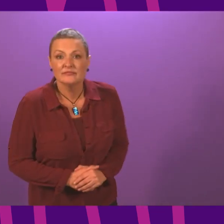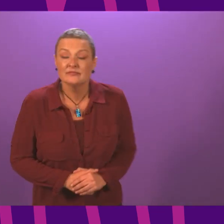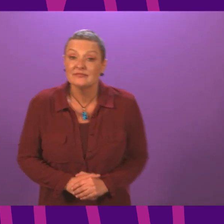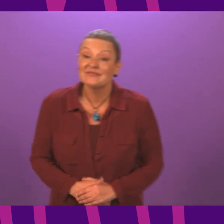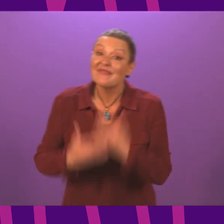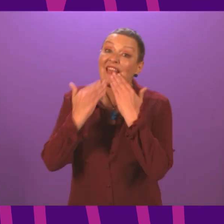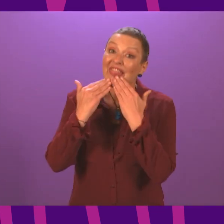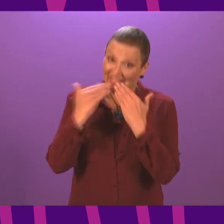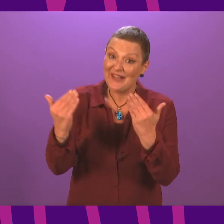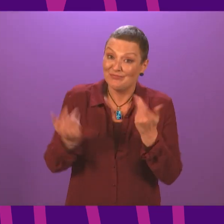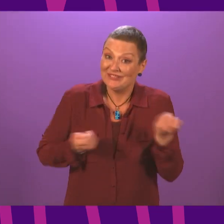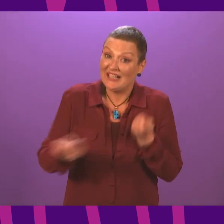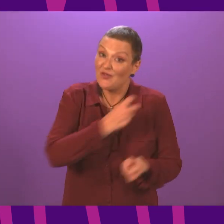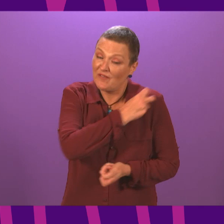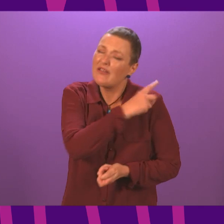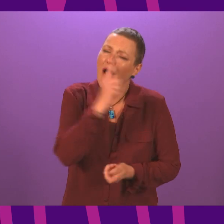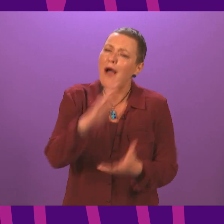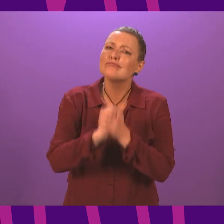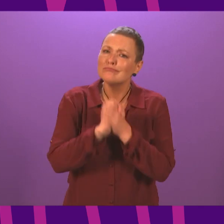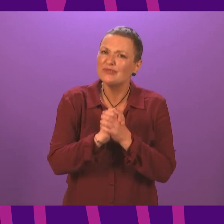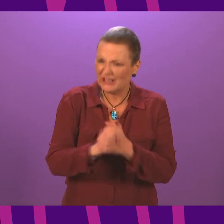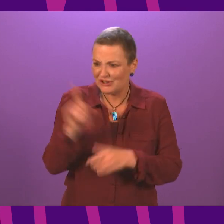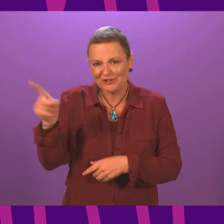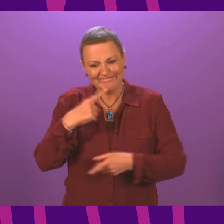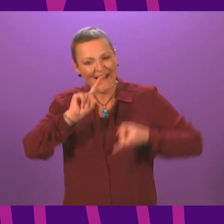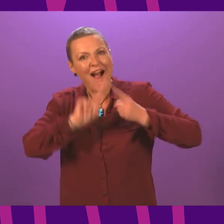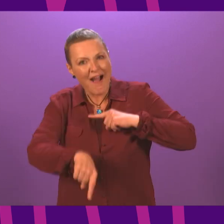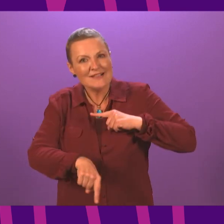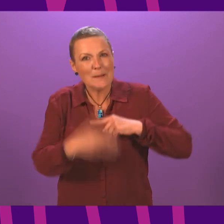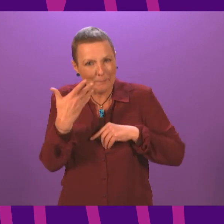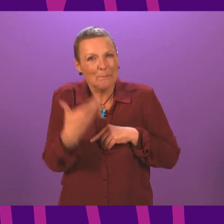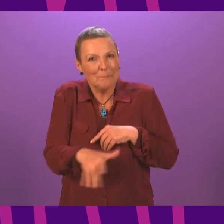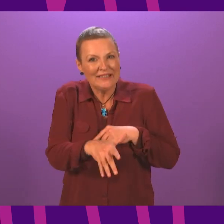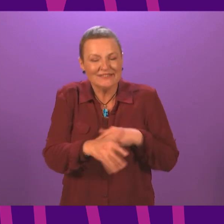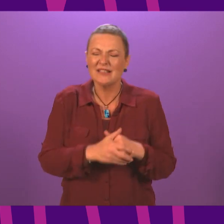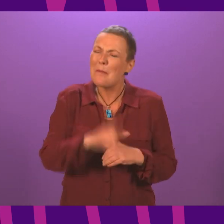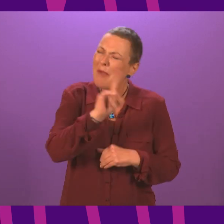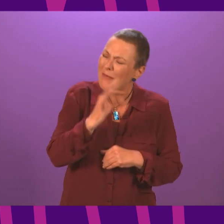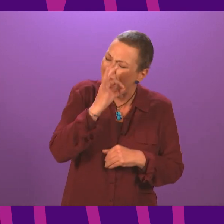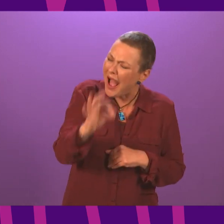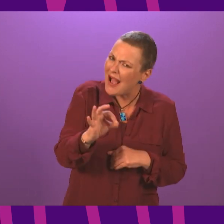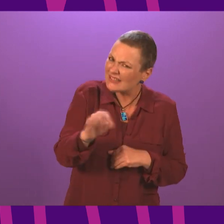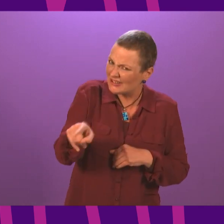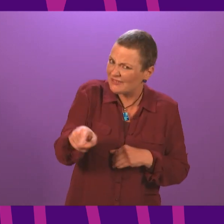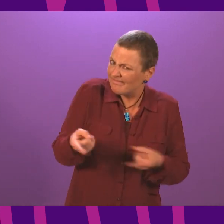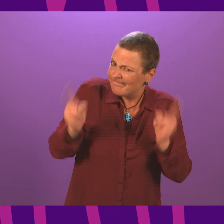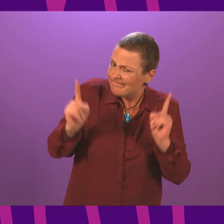I appreciate the answer that the cabinet secretary gave to Alison Johnstone, but can she set out